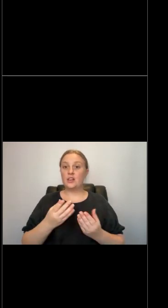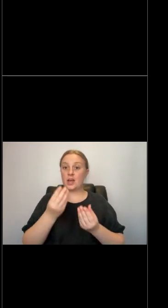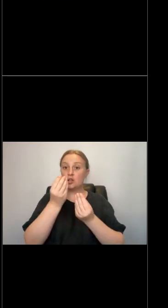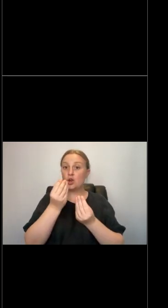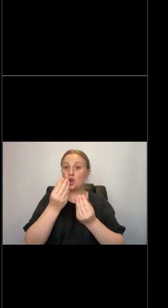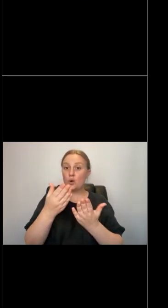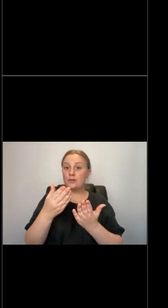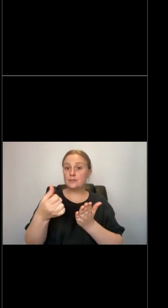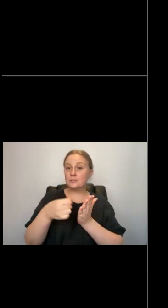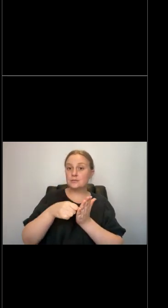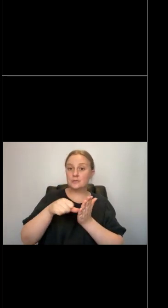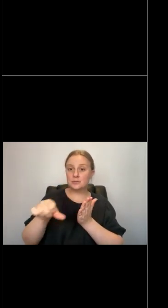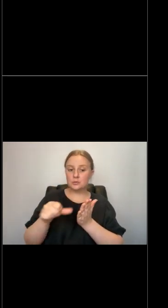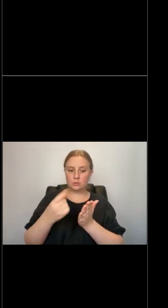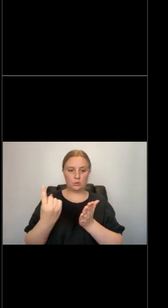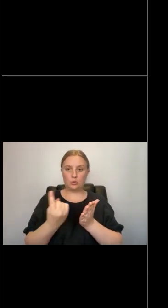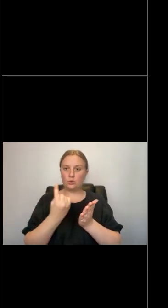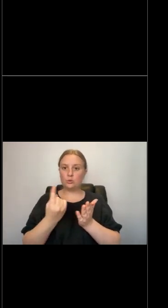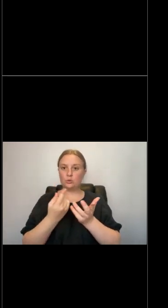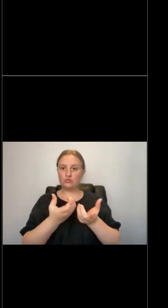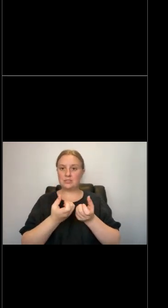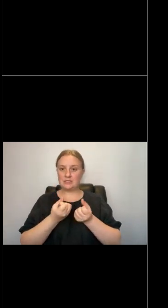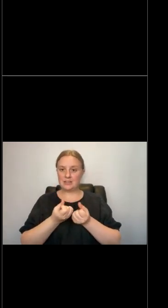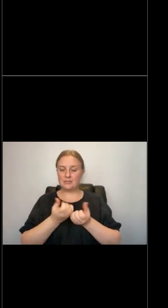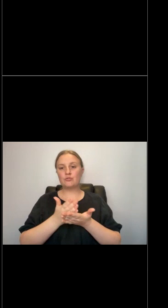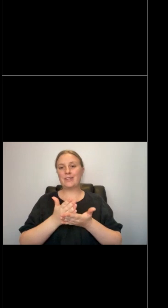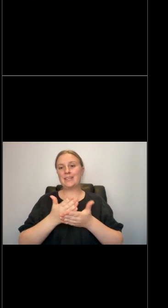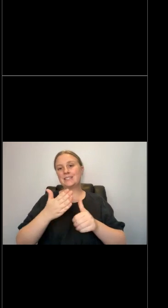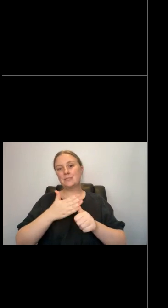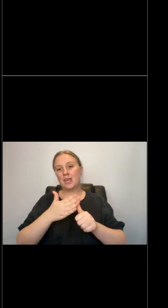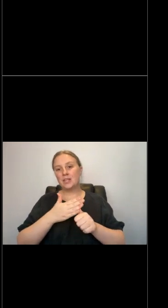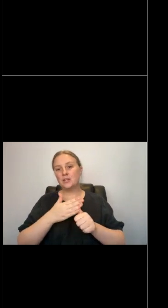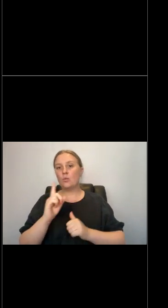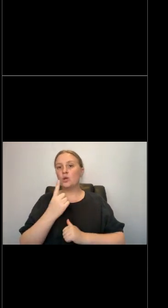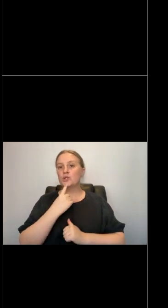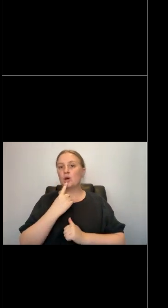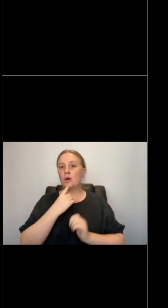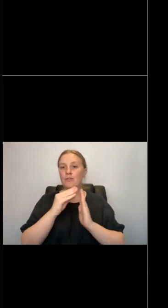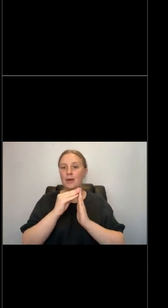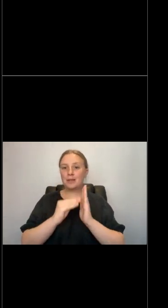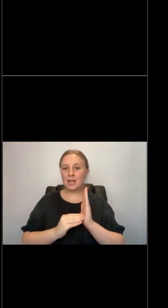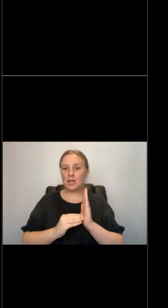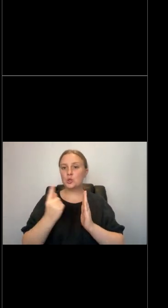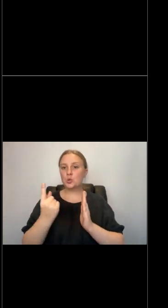will depend on the type of application and who is involved.